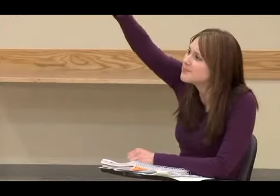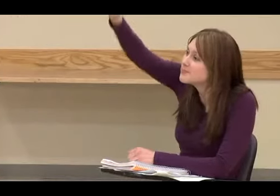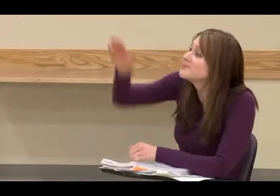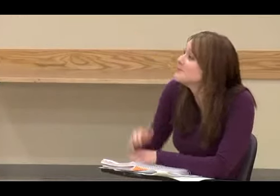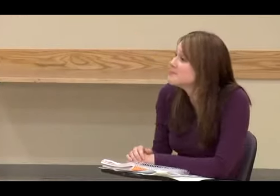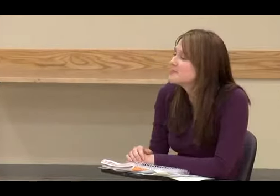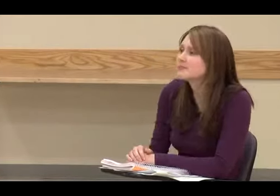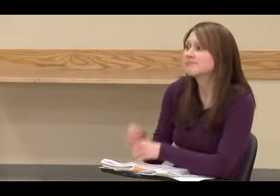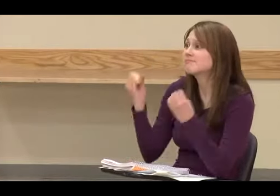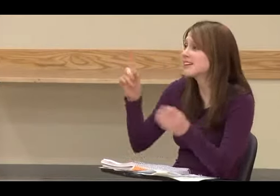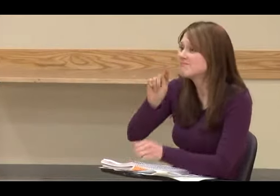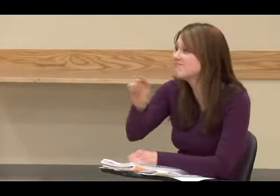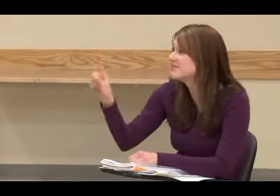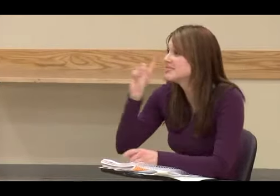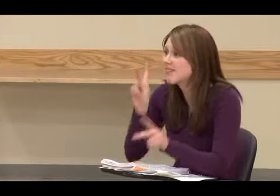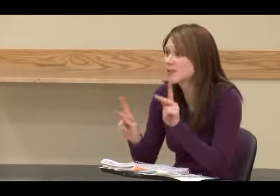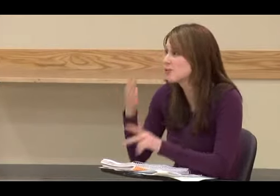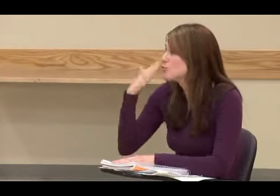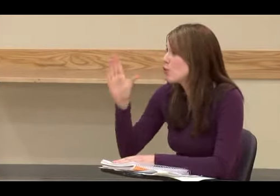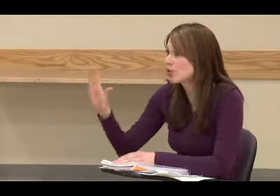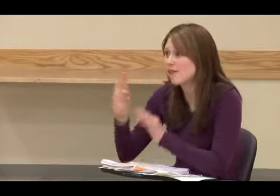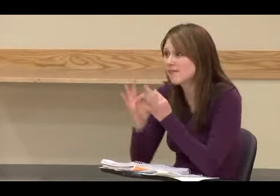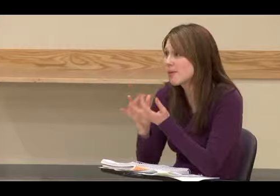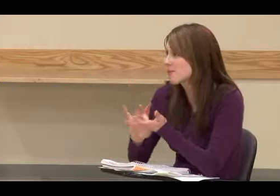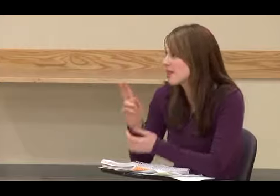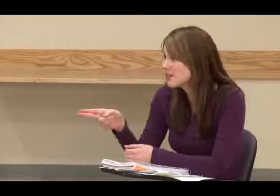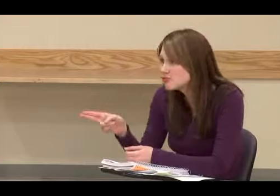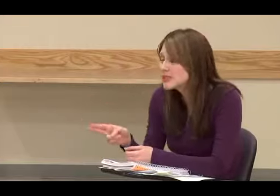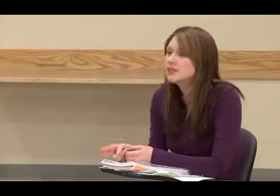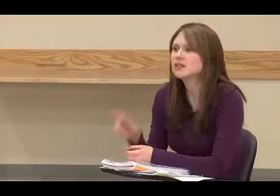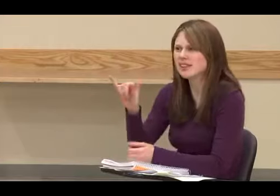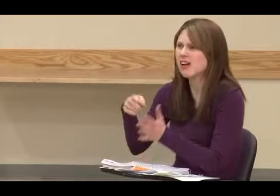[Instructor]: Yes? Many deaf people may not know much about their family medical history,